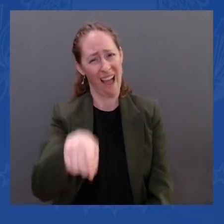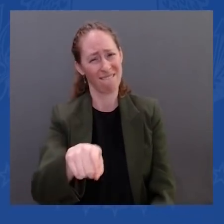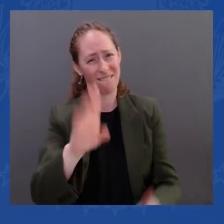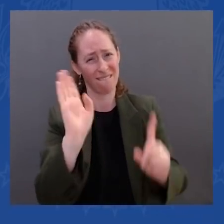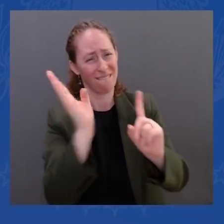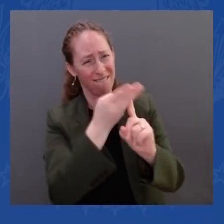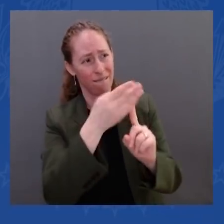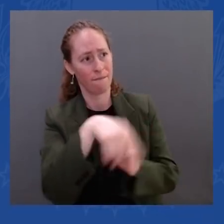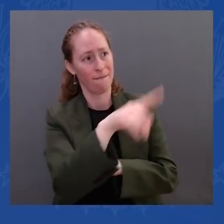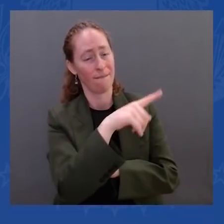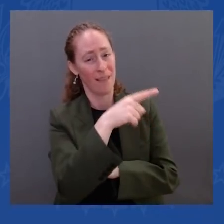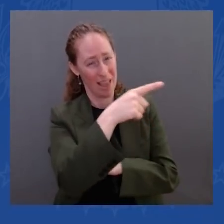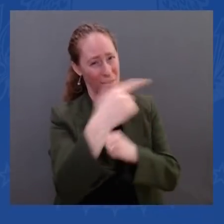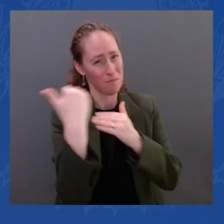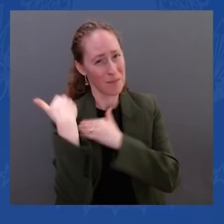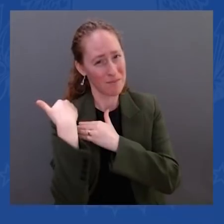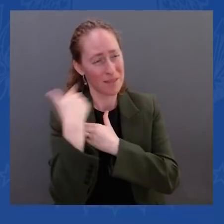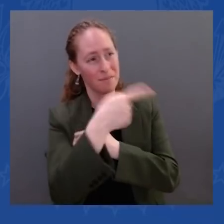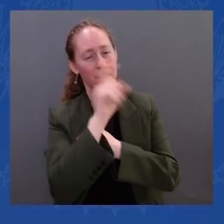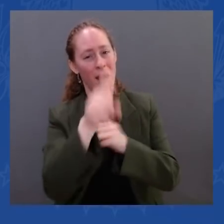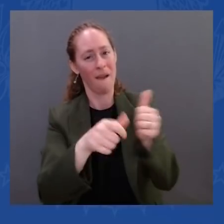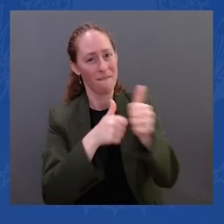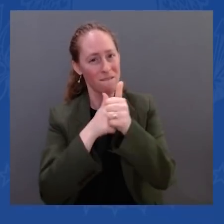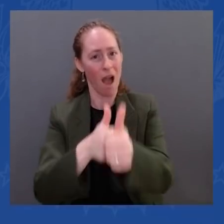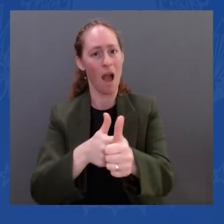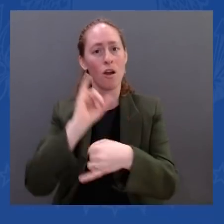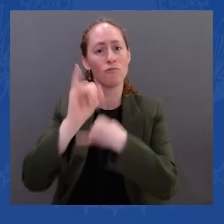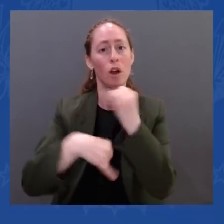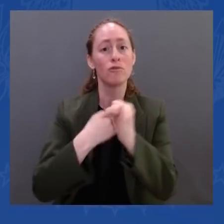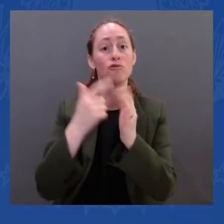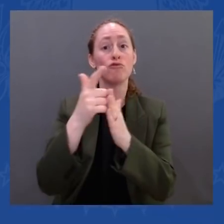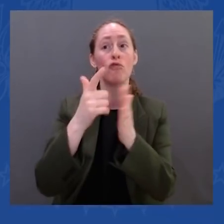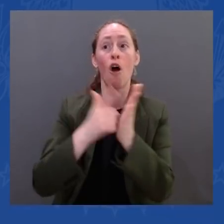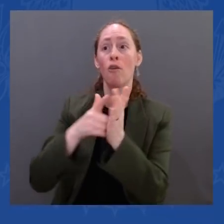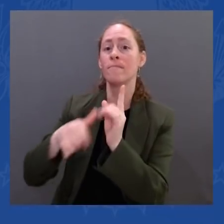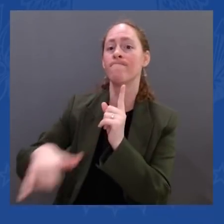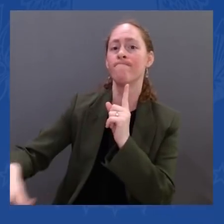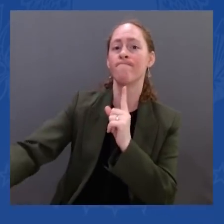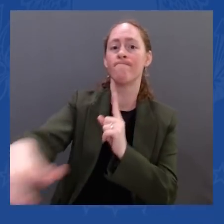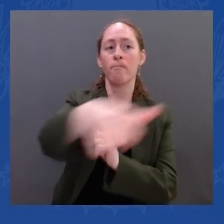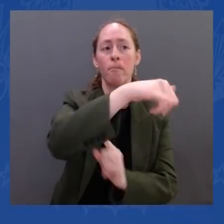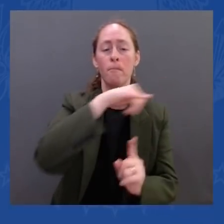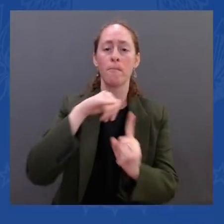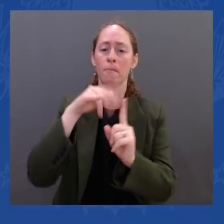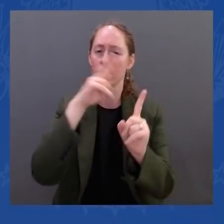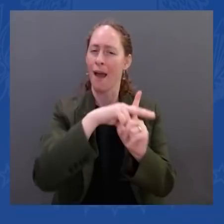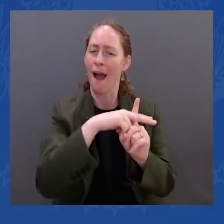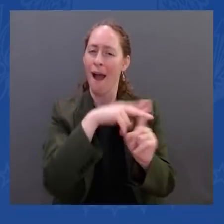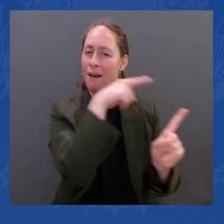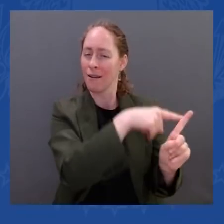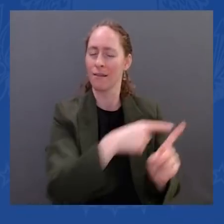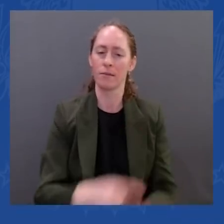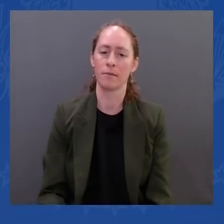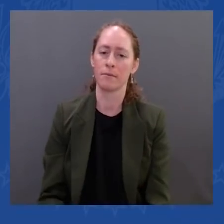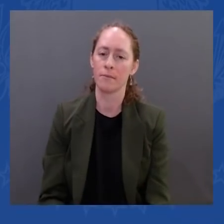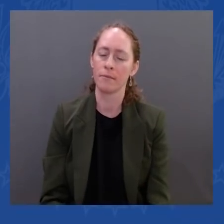And we think that such attitude is very important. Thank you. Moderator: (As interpreted.)